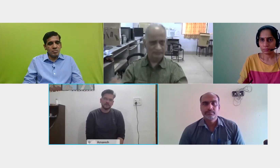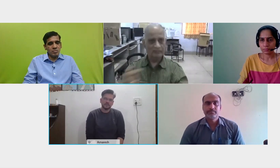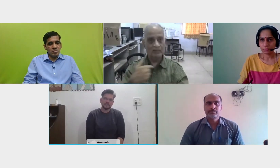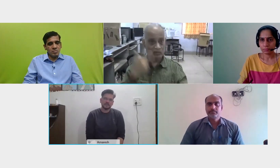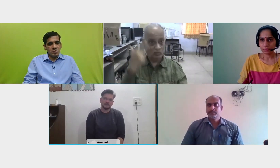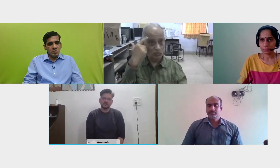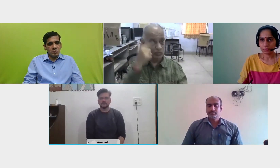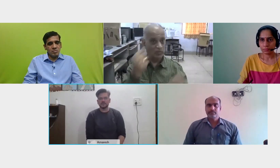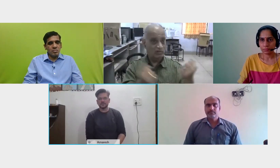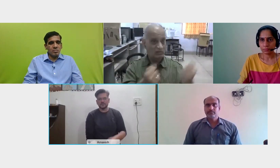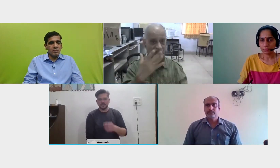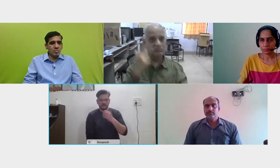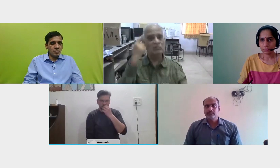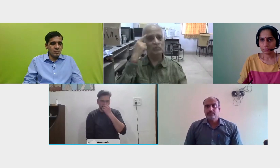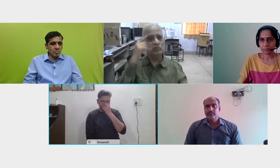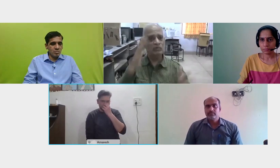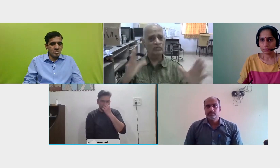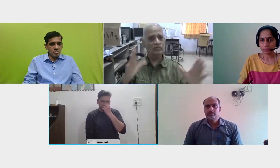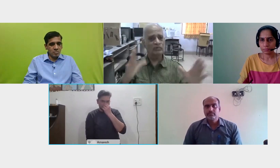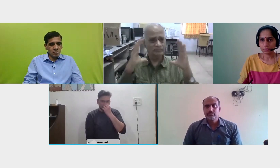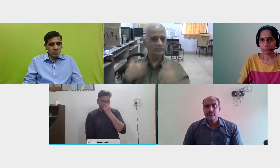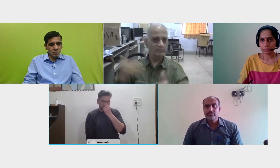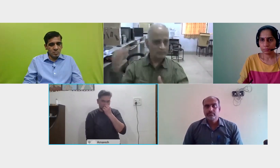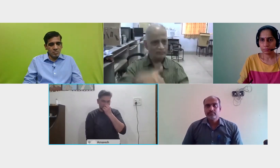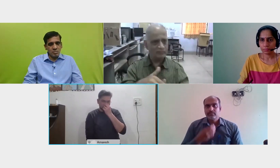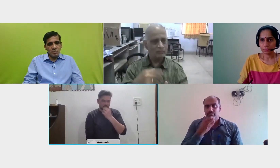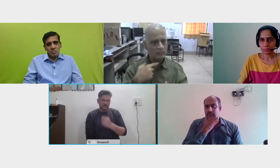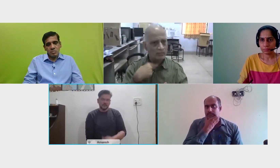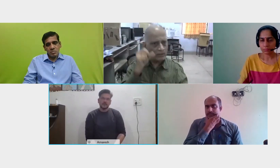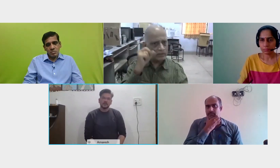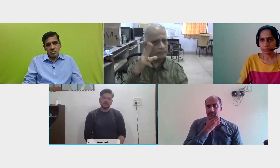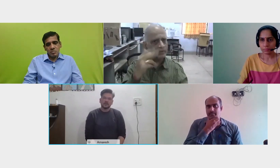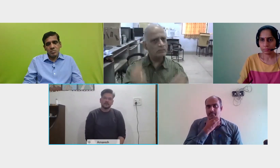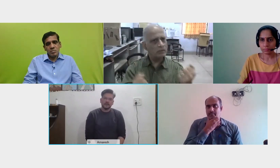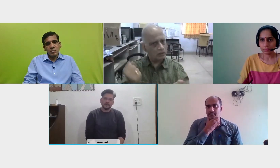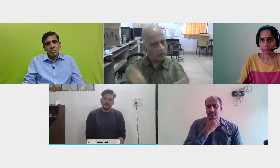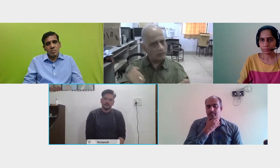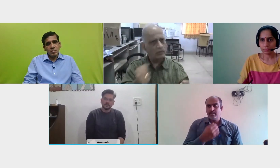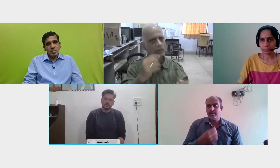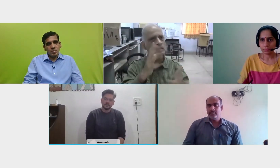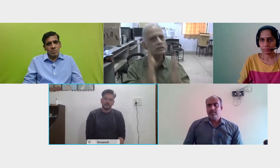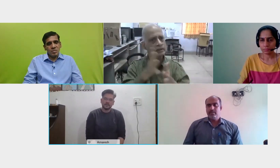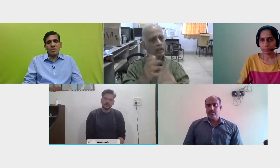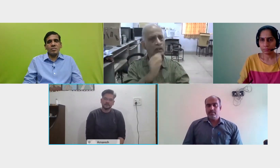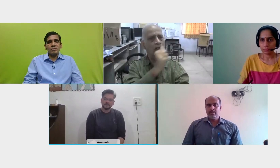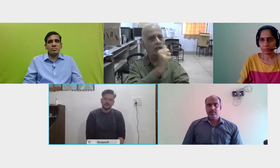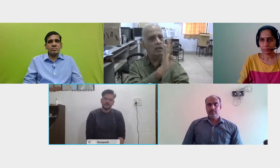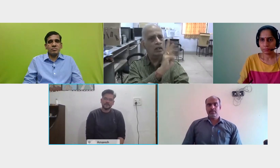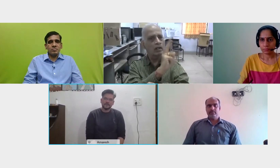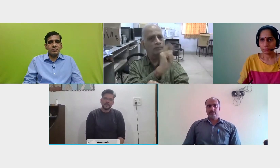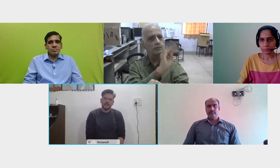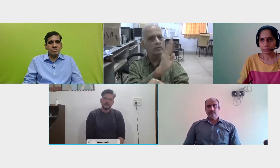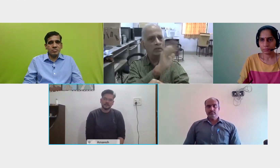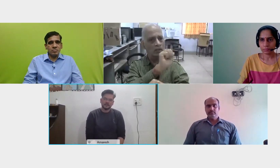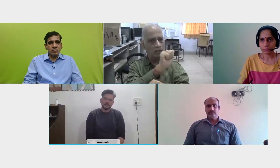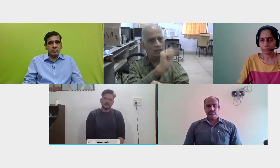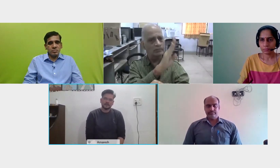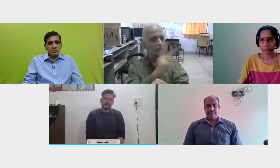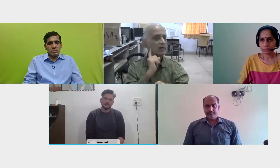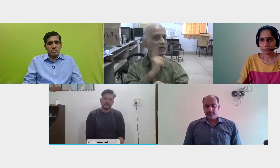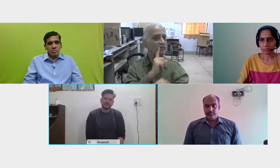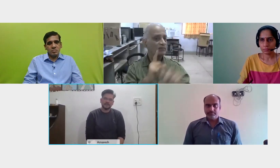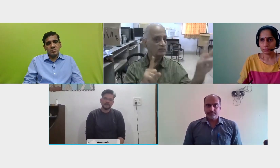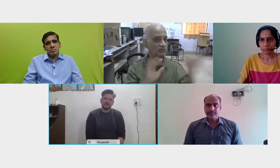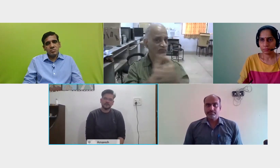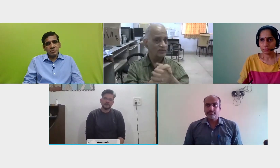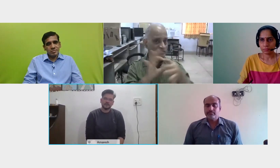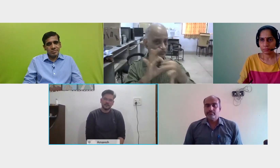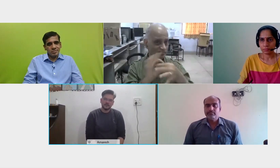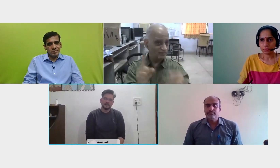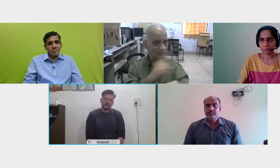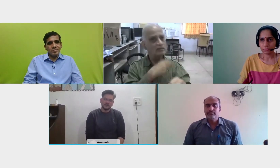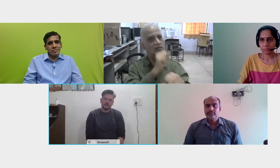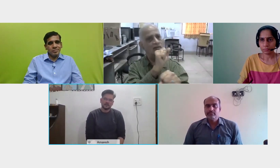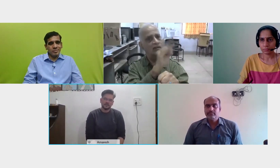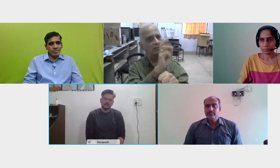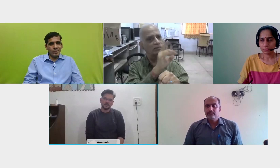all that. So when we got to America, the van driver who is a hearing person he was driving